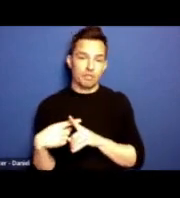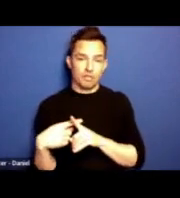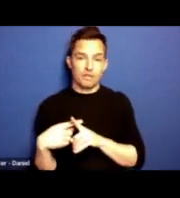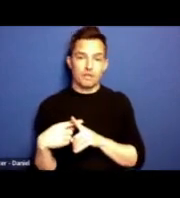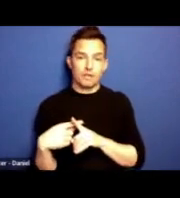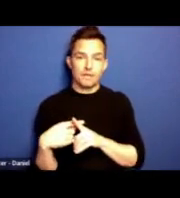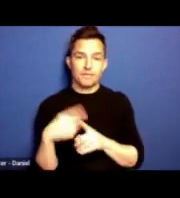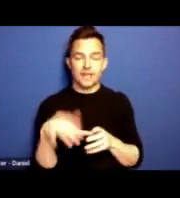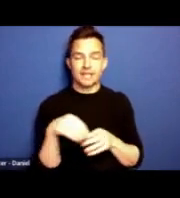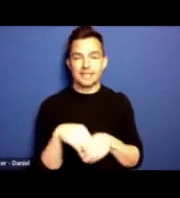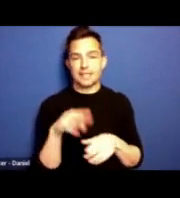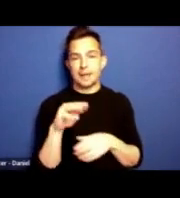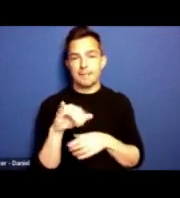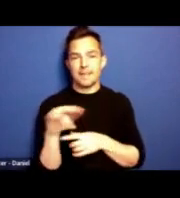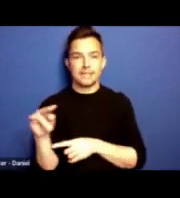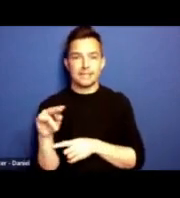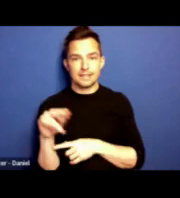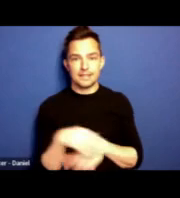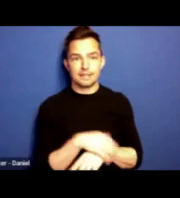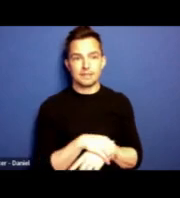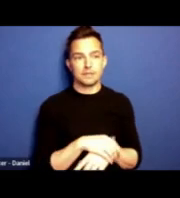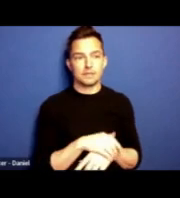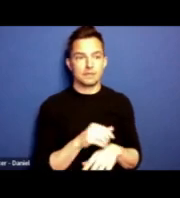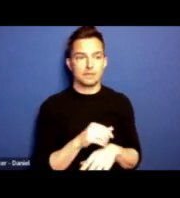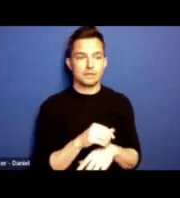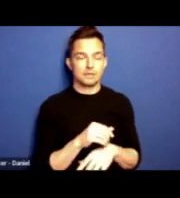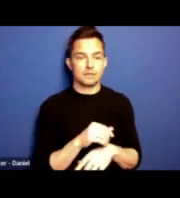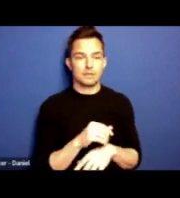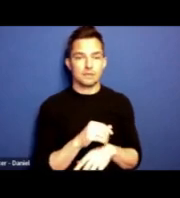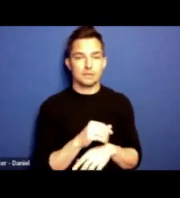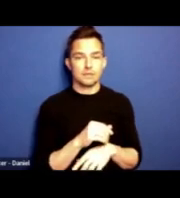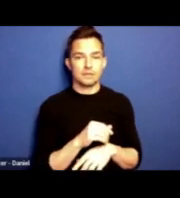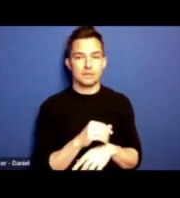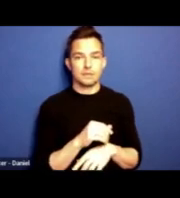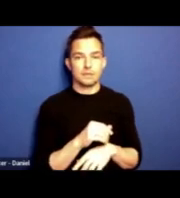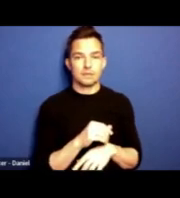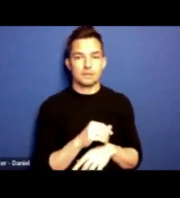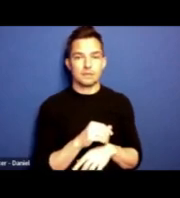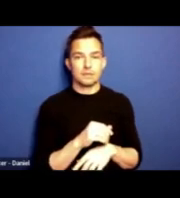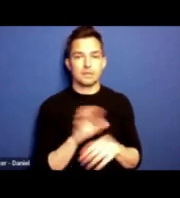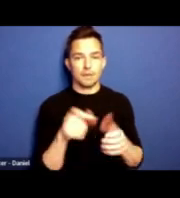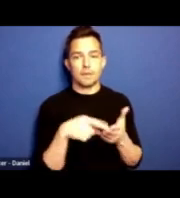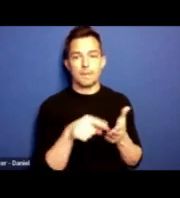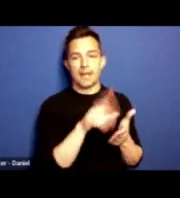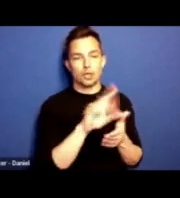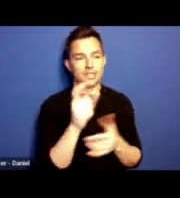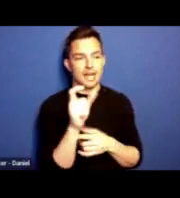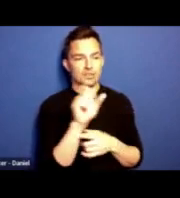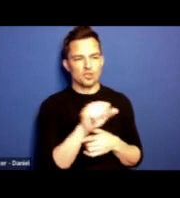Minnesota, and be able to pay your taxes, Social Security tax,